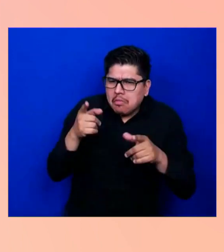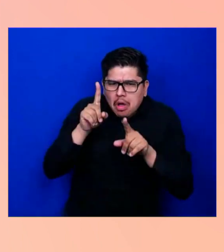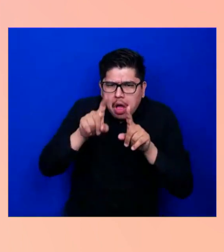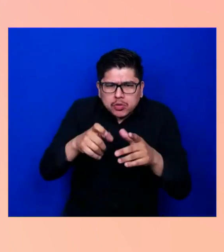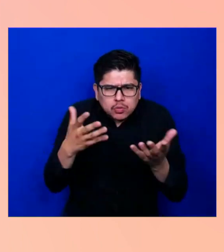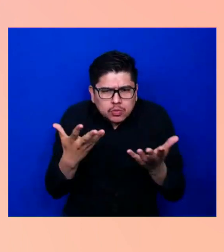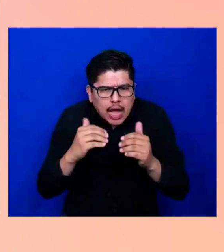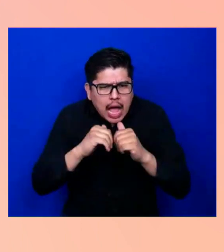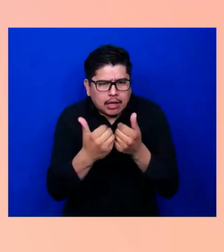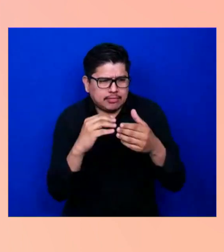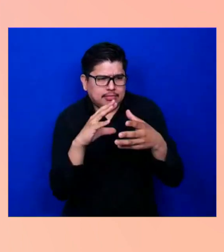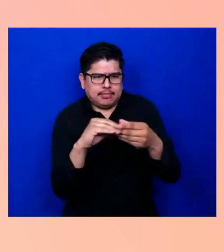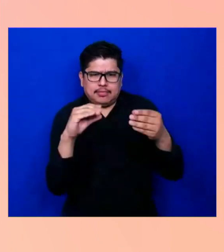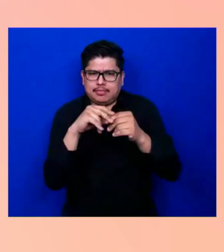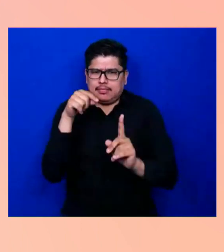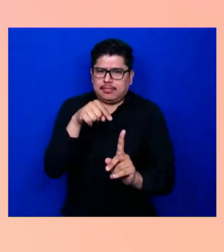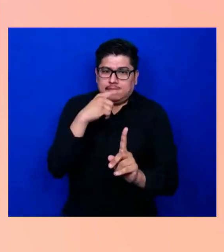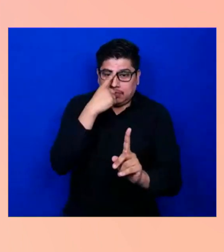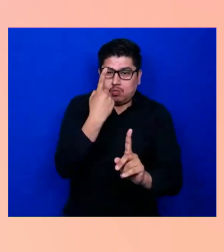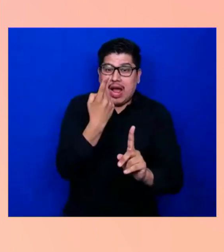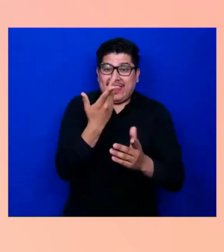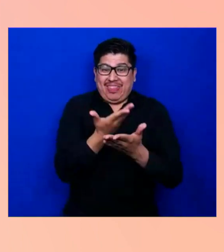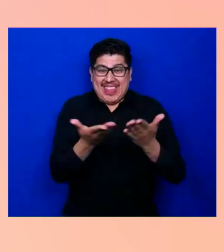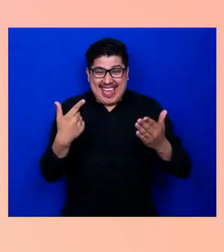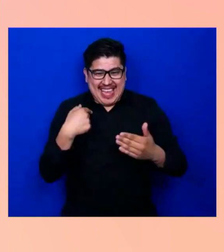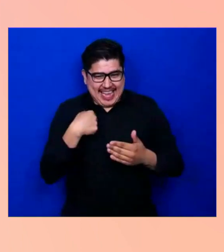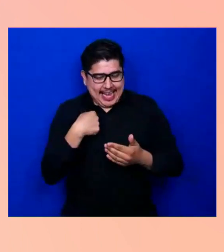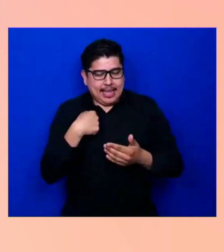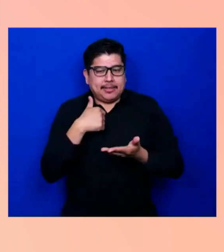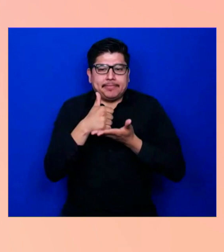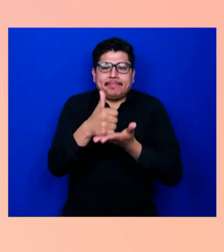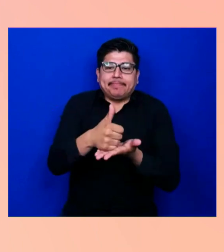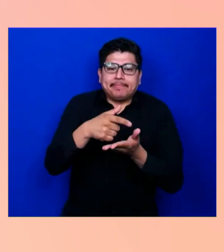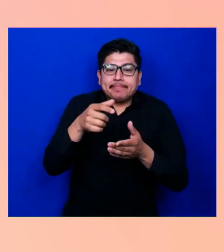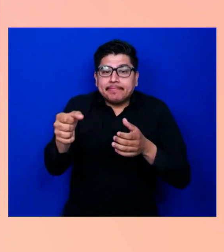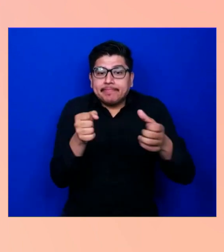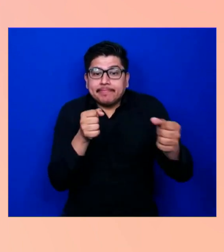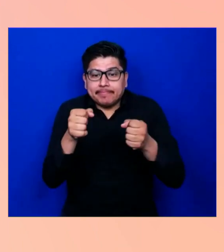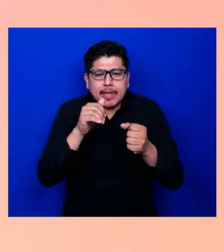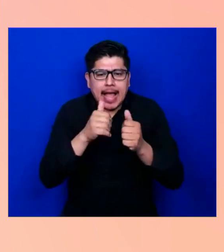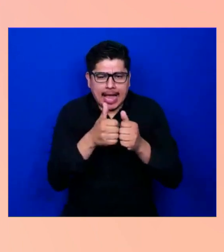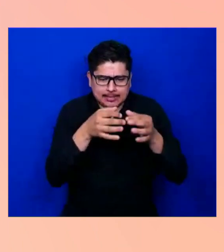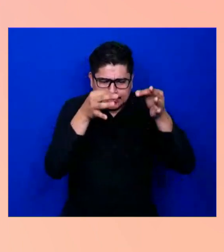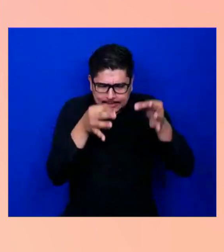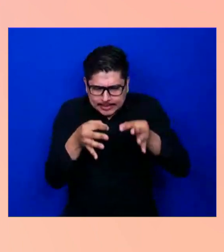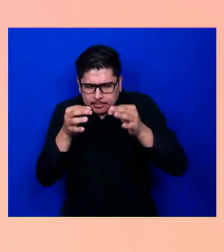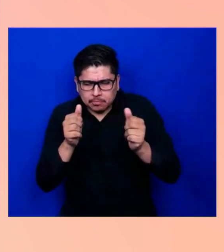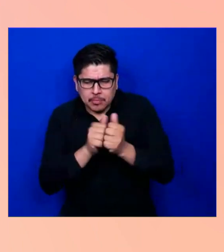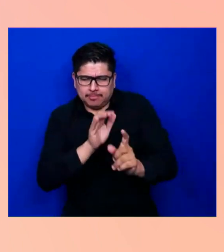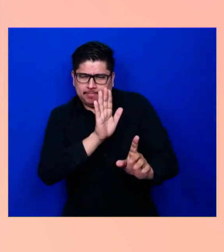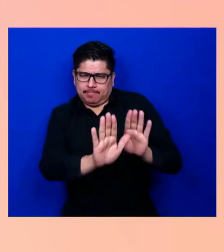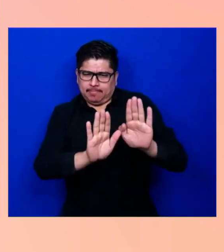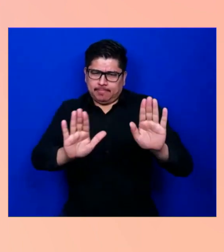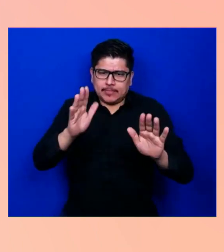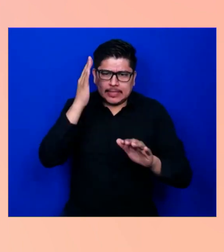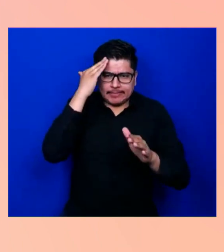actually help candidates with is in determining what the neurodivergent individual needs in order to be successful at the job.